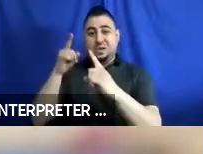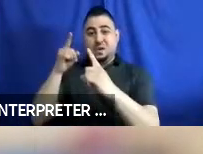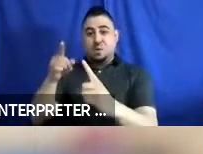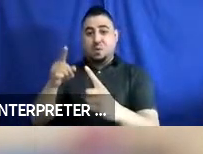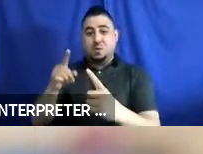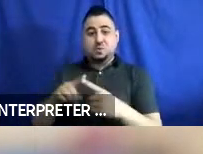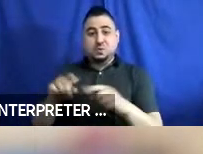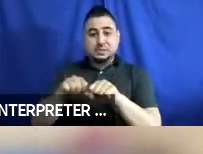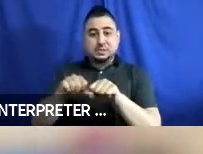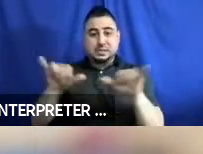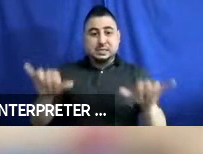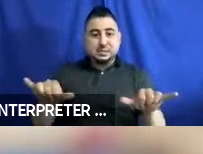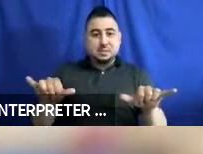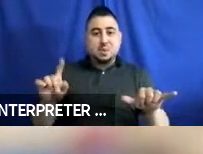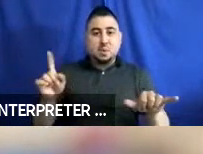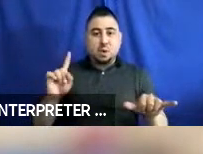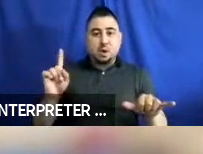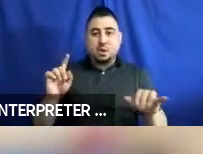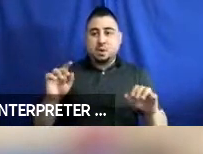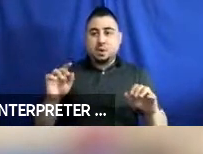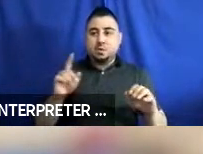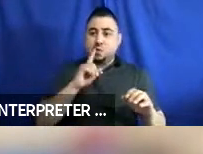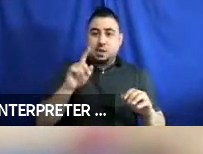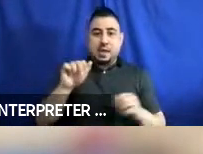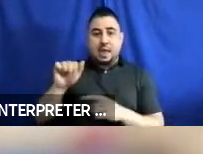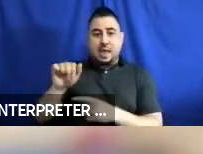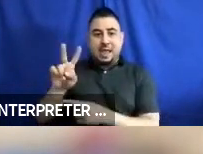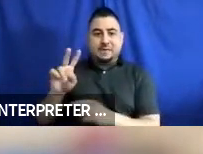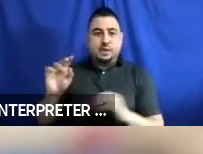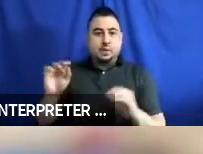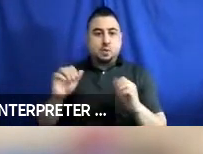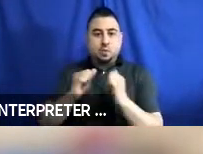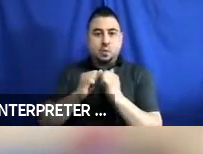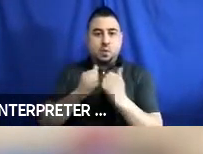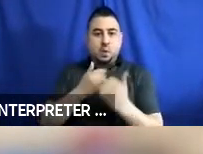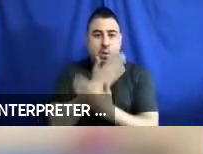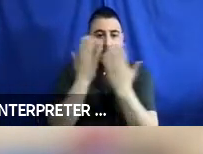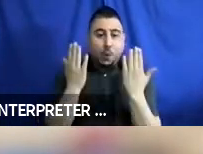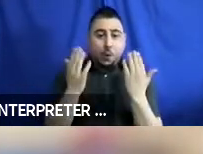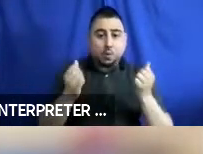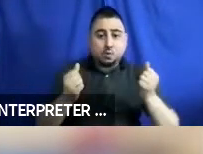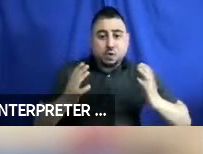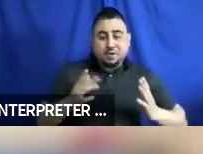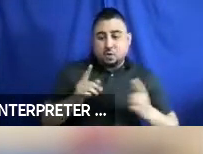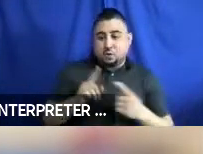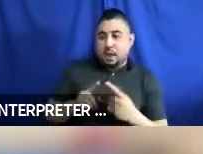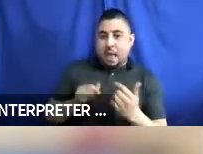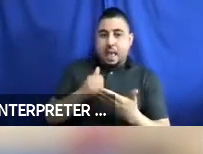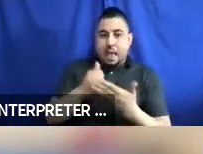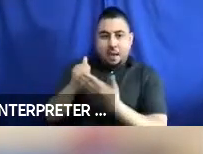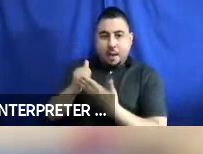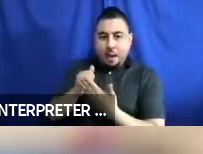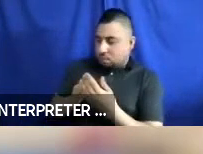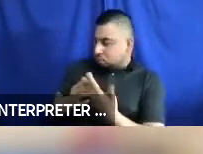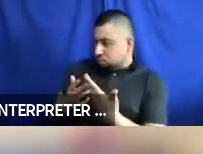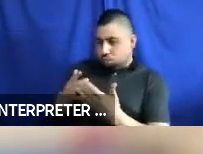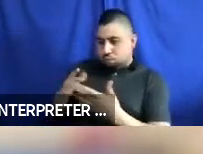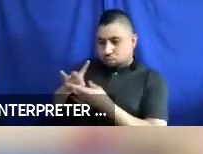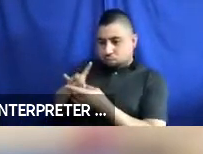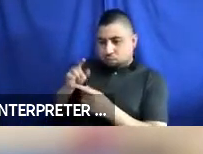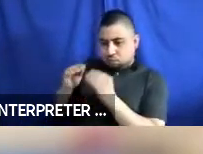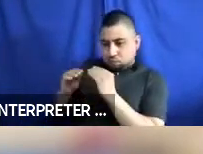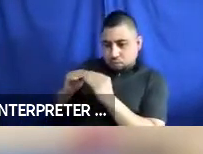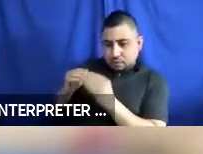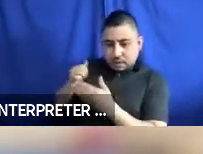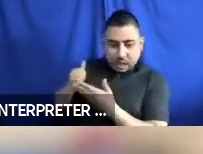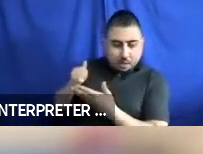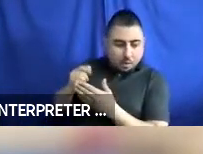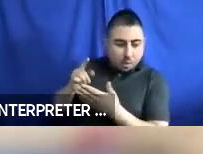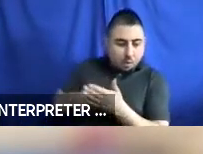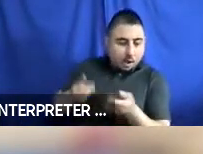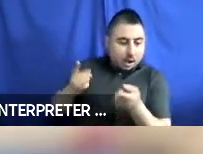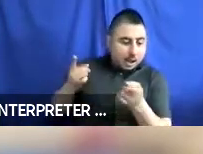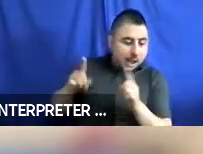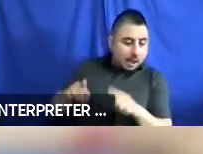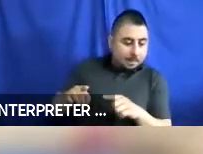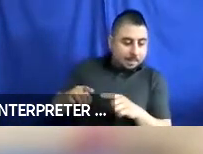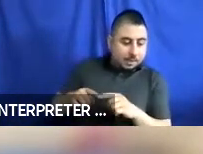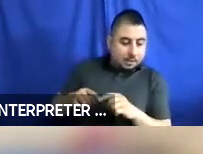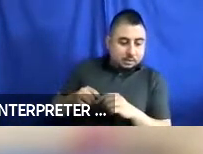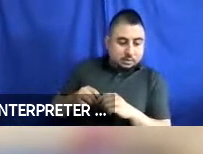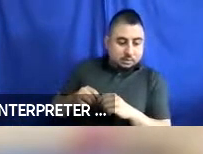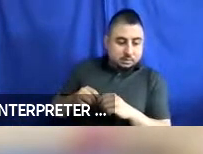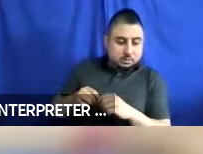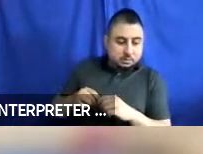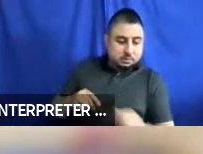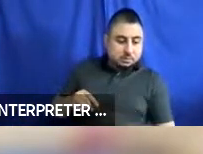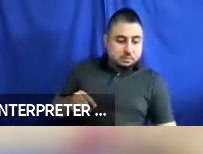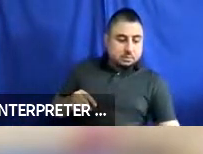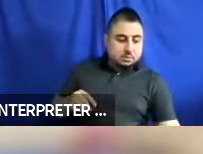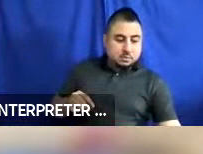systems where there are no drivers to actually assist, what happens? Are people just excluded?